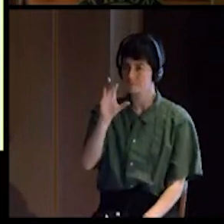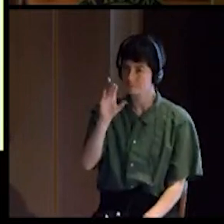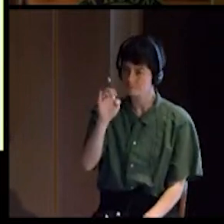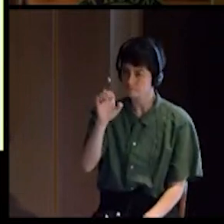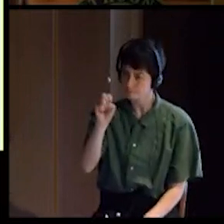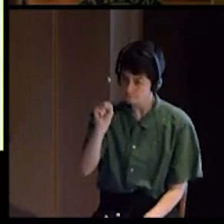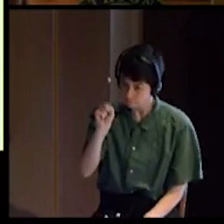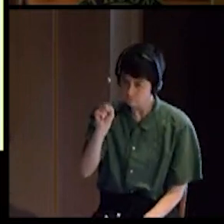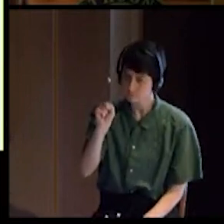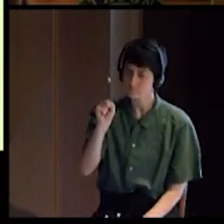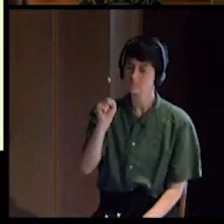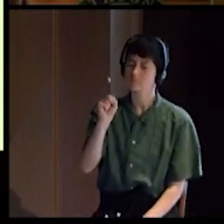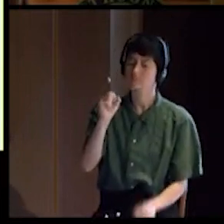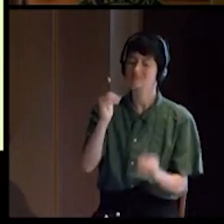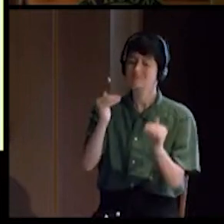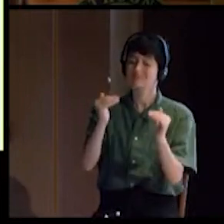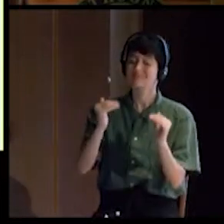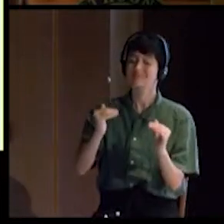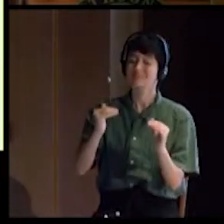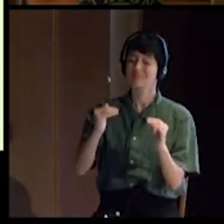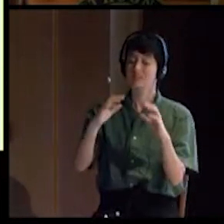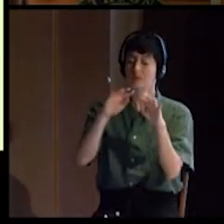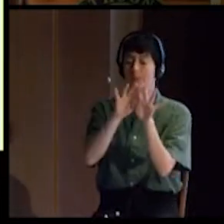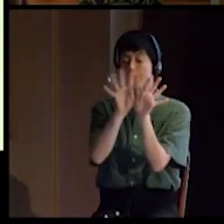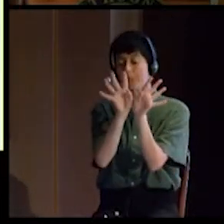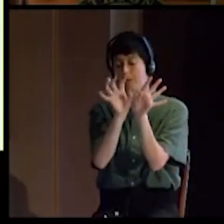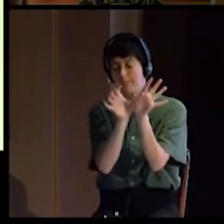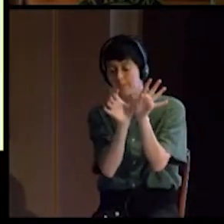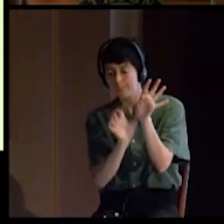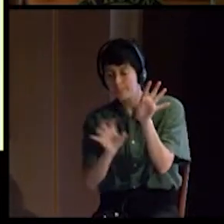mostly along the gray scale. So here are two specimens.